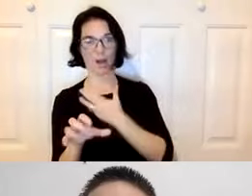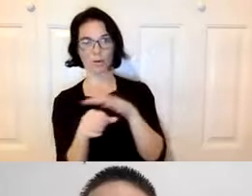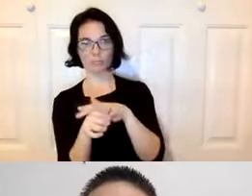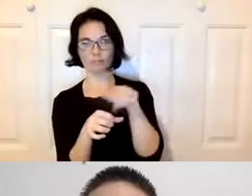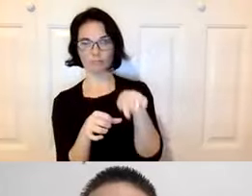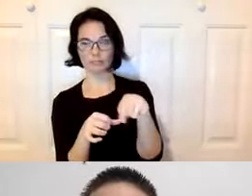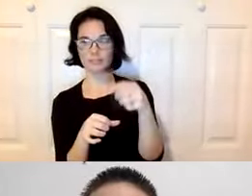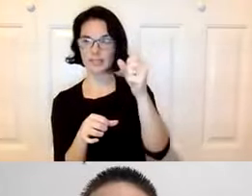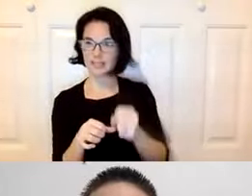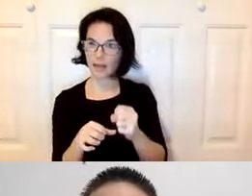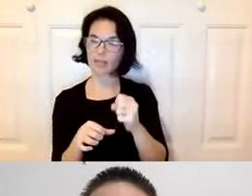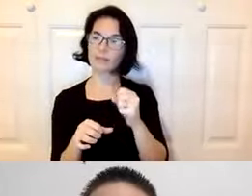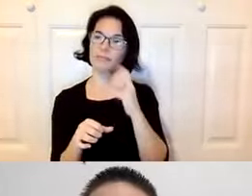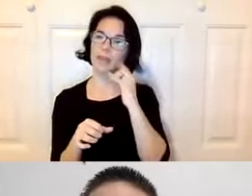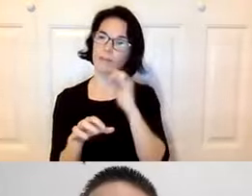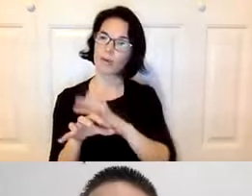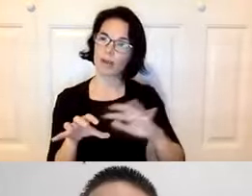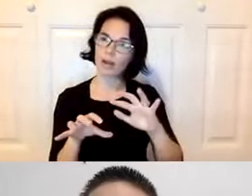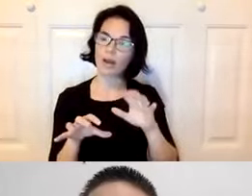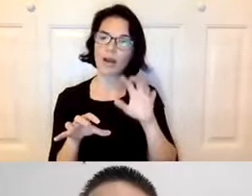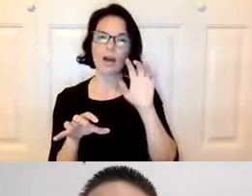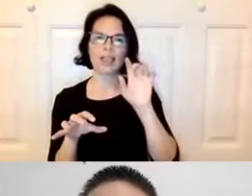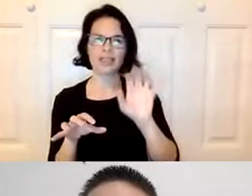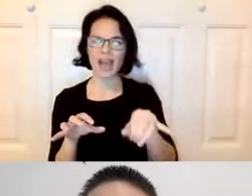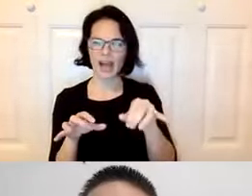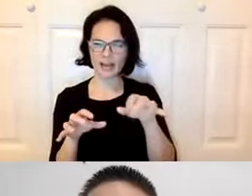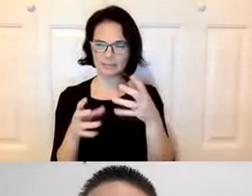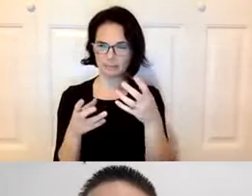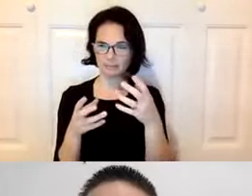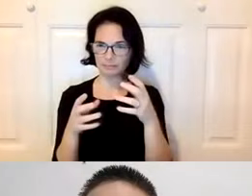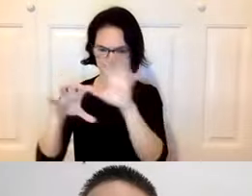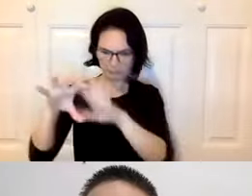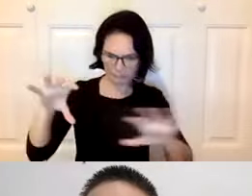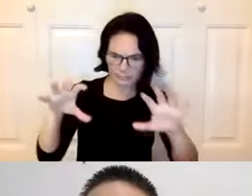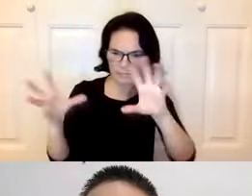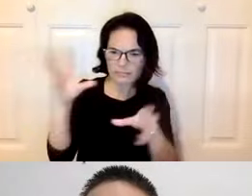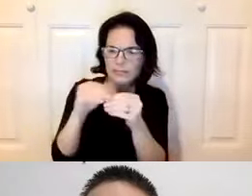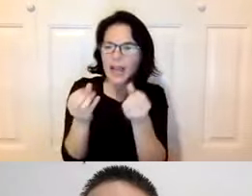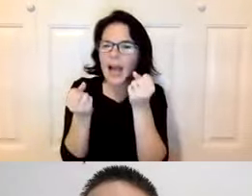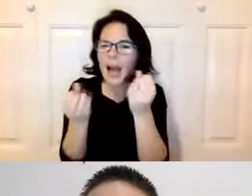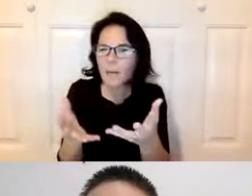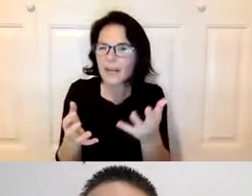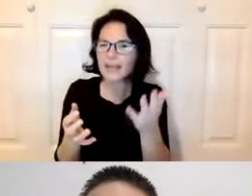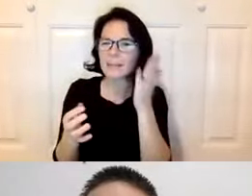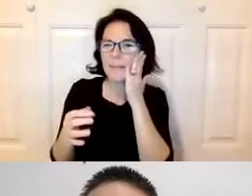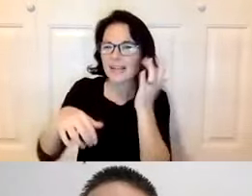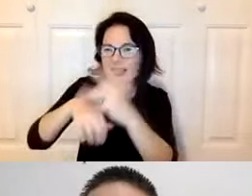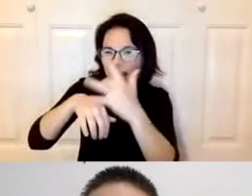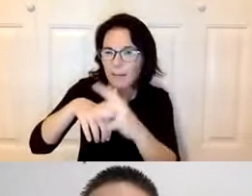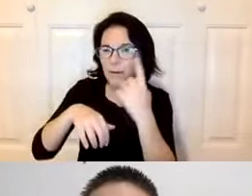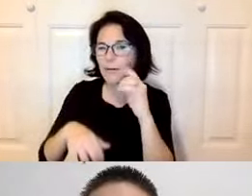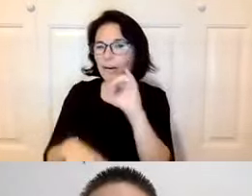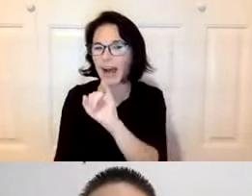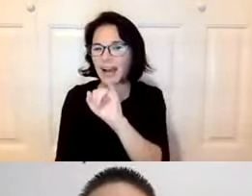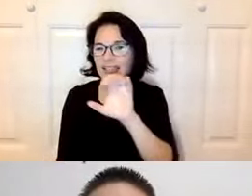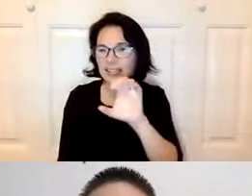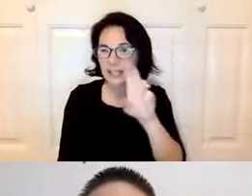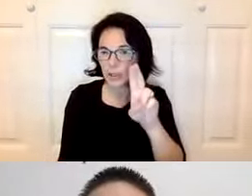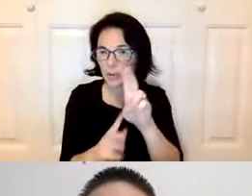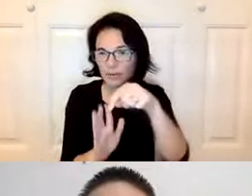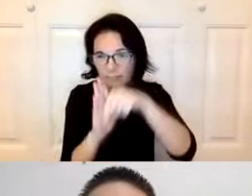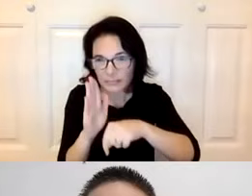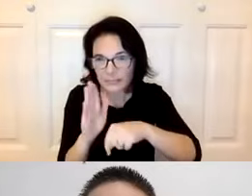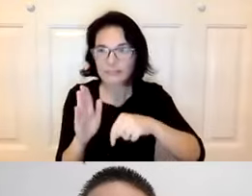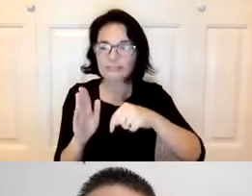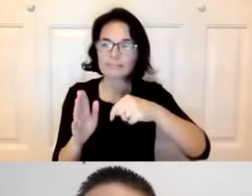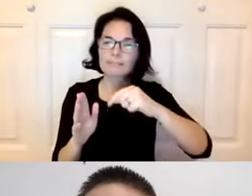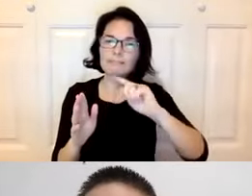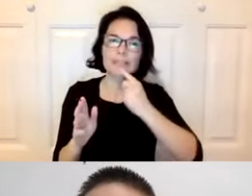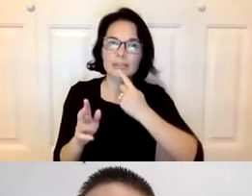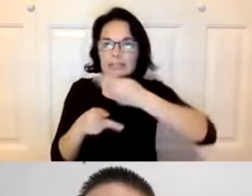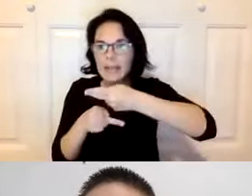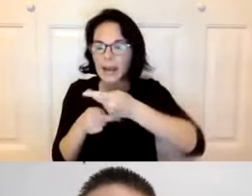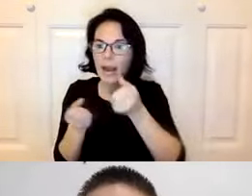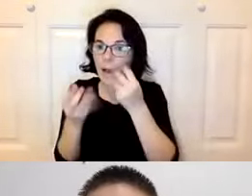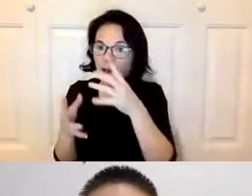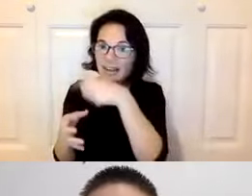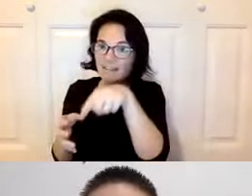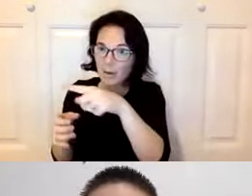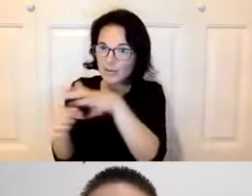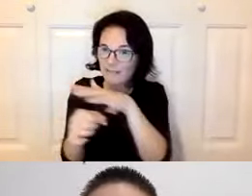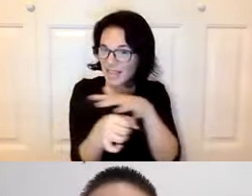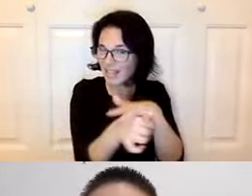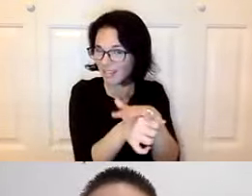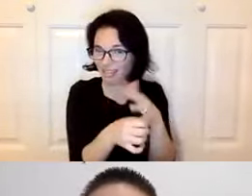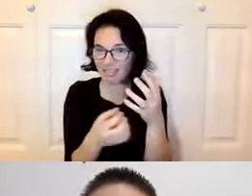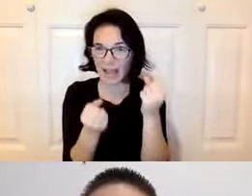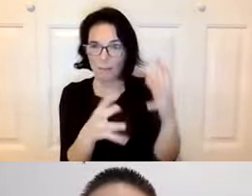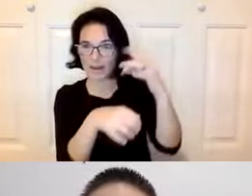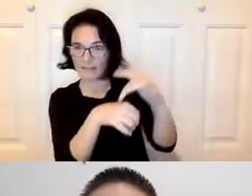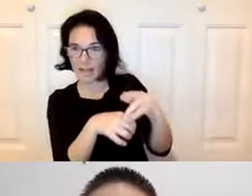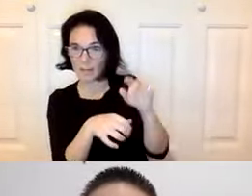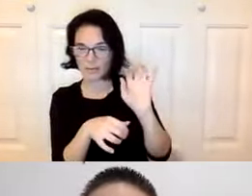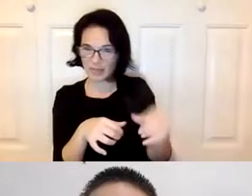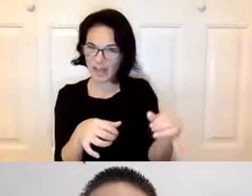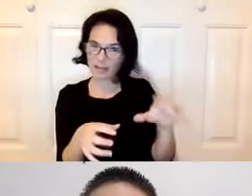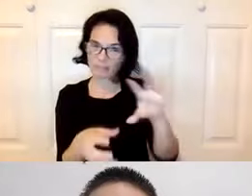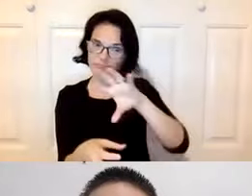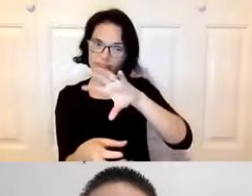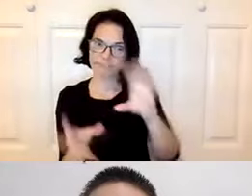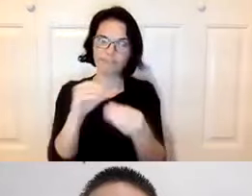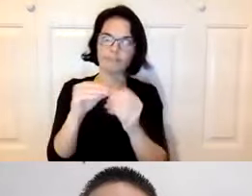the amount of beds in the ICUs of medical centers and hospitals that are filled with patients.